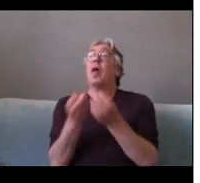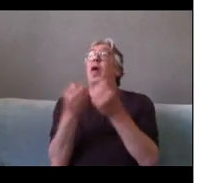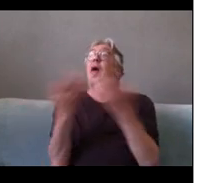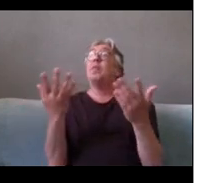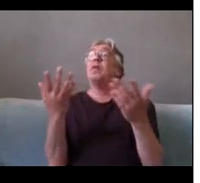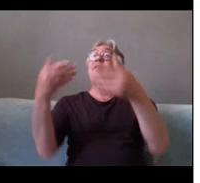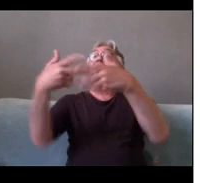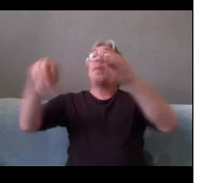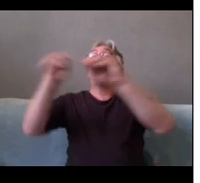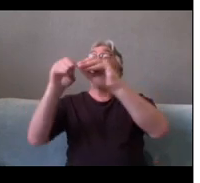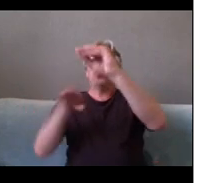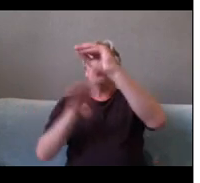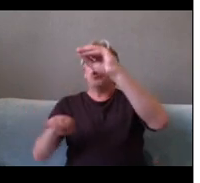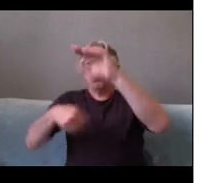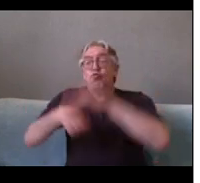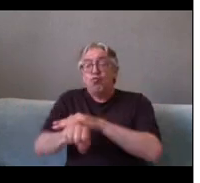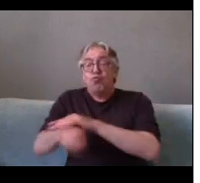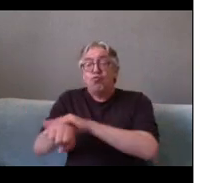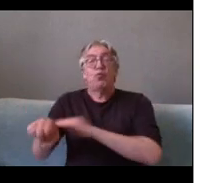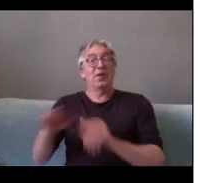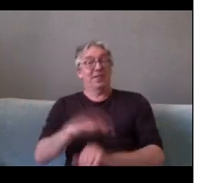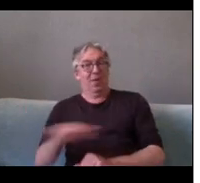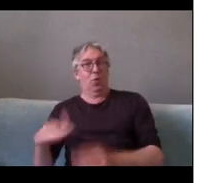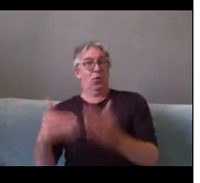and et cetera.